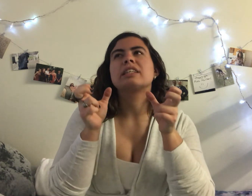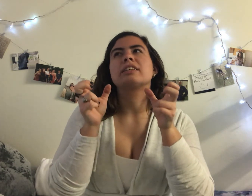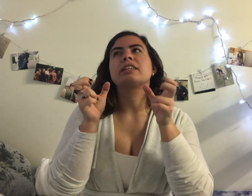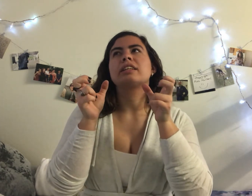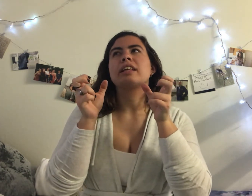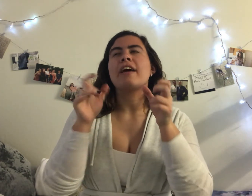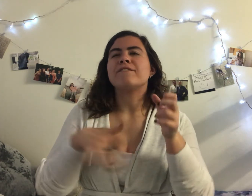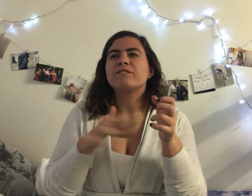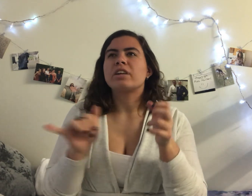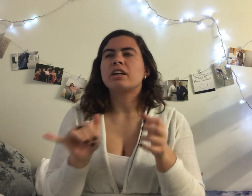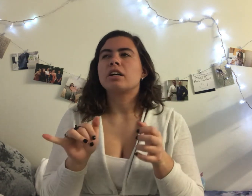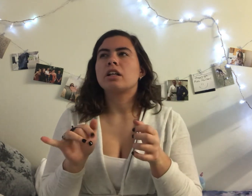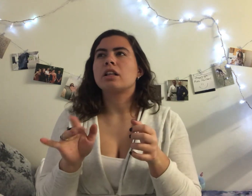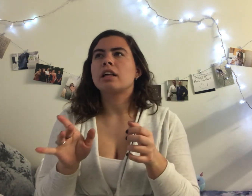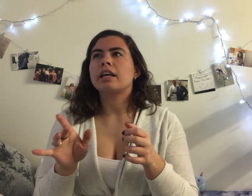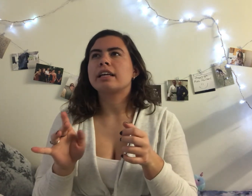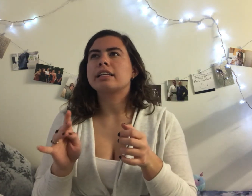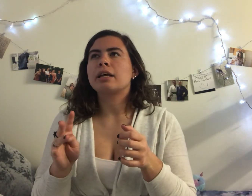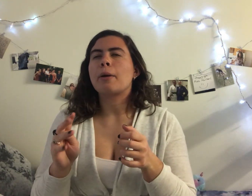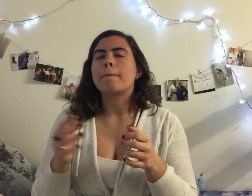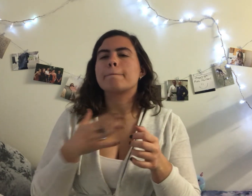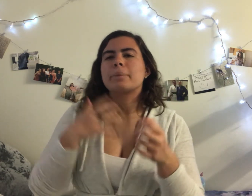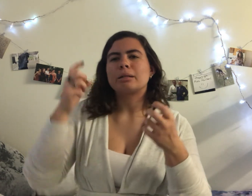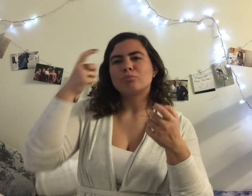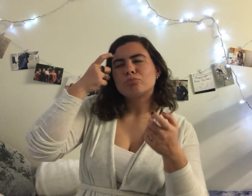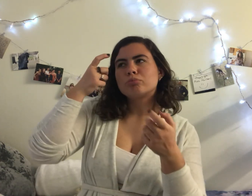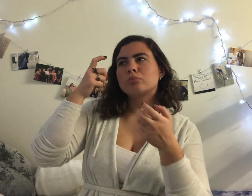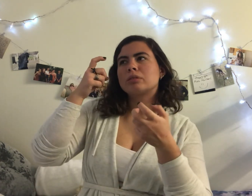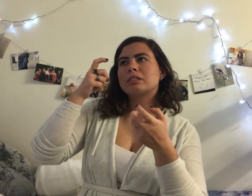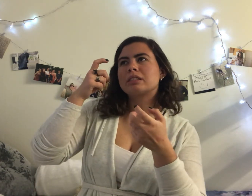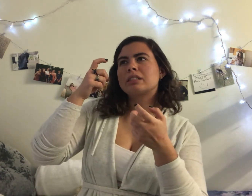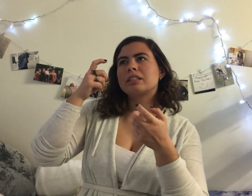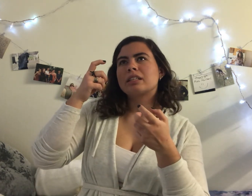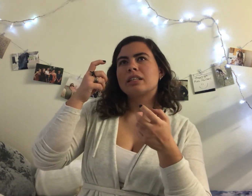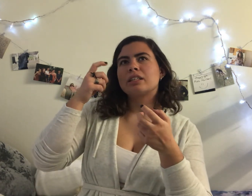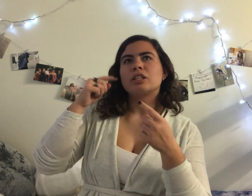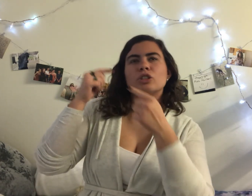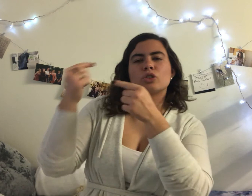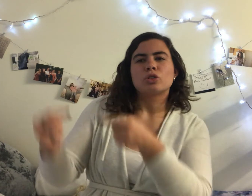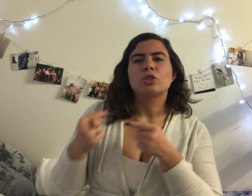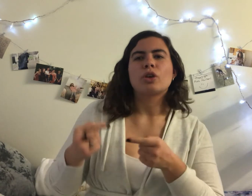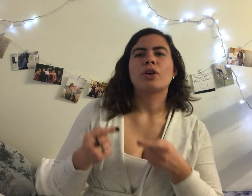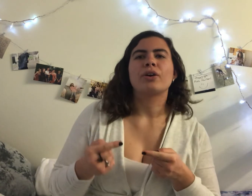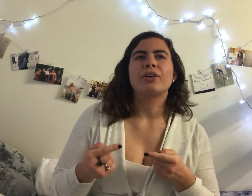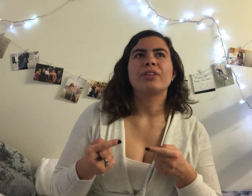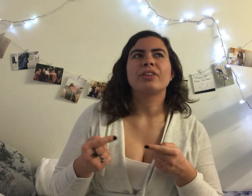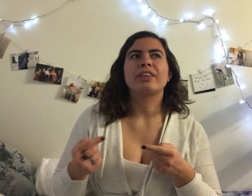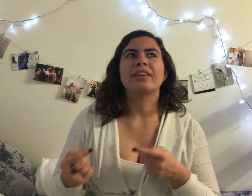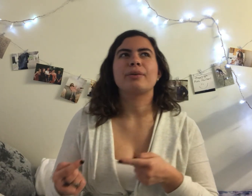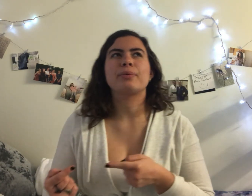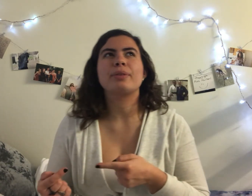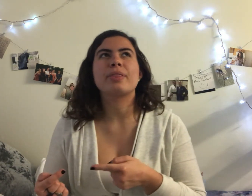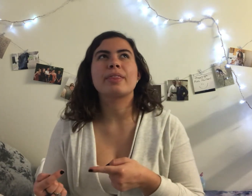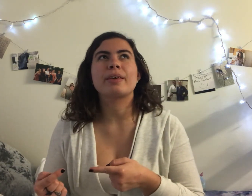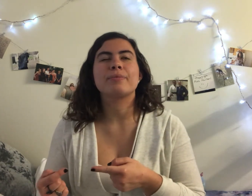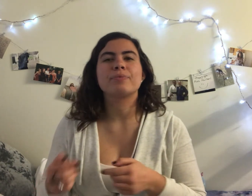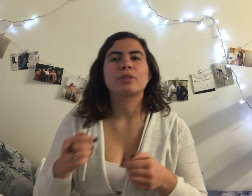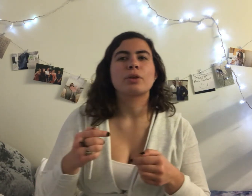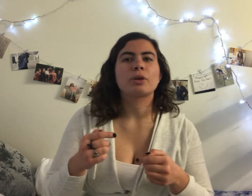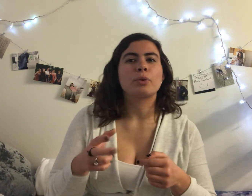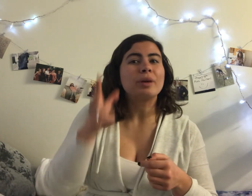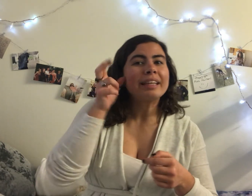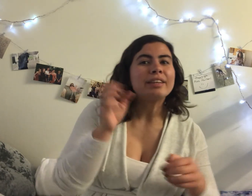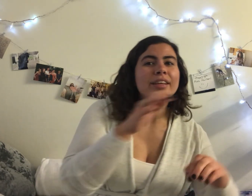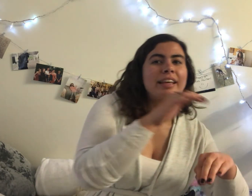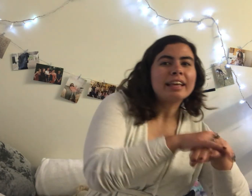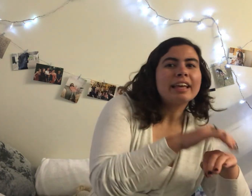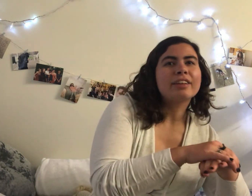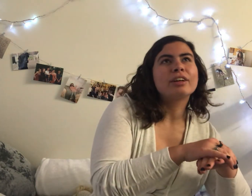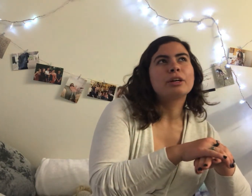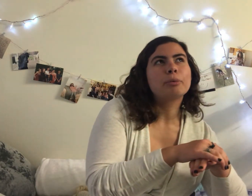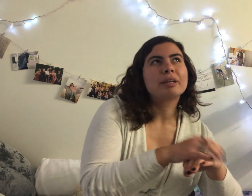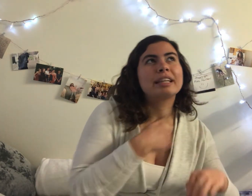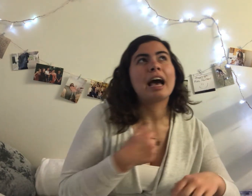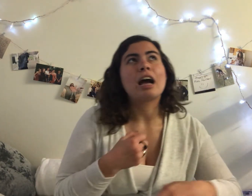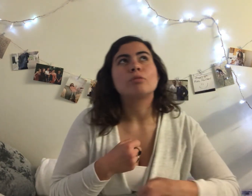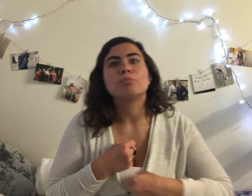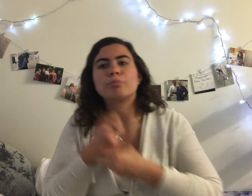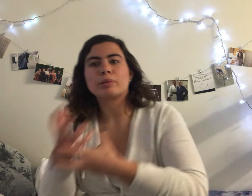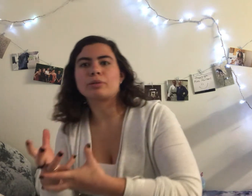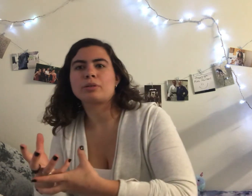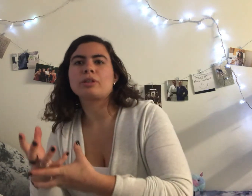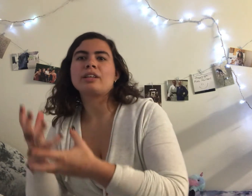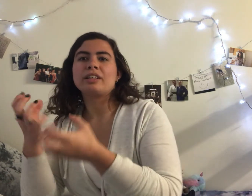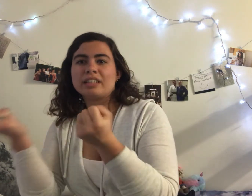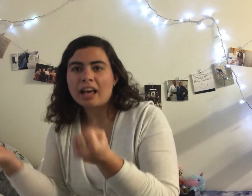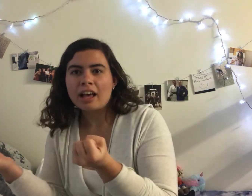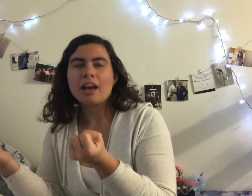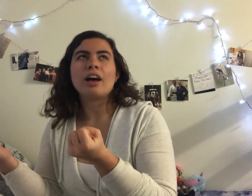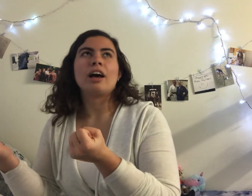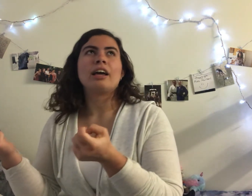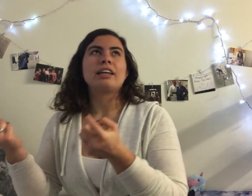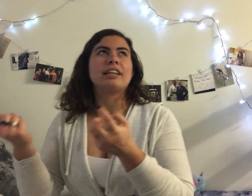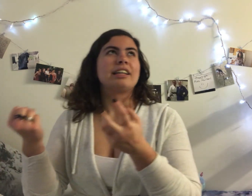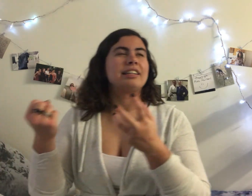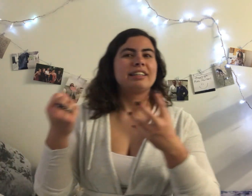and I feel like my brain has a hard time when I'm hearing English but trying to sign.